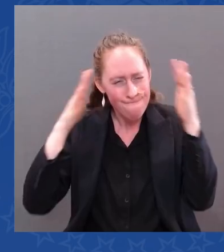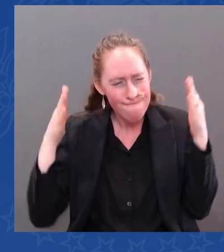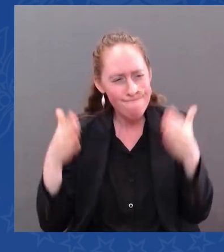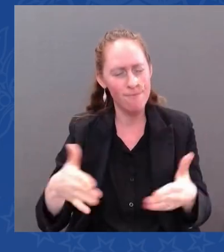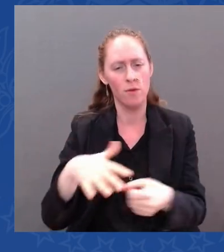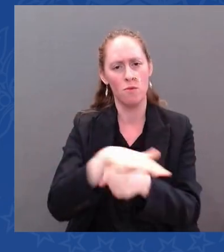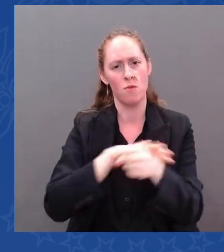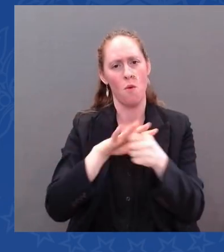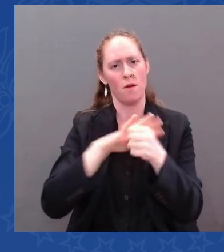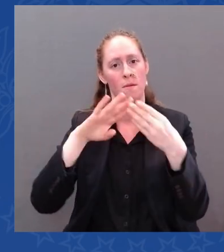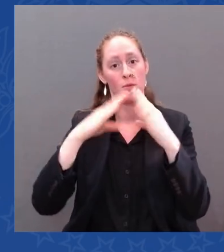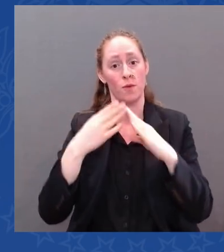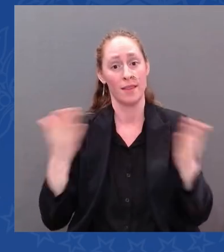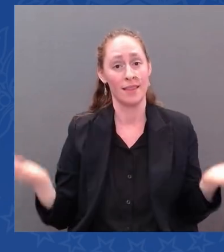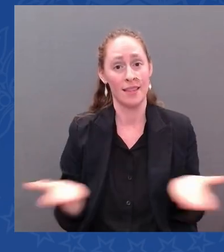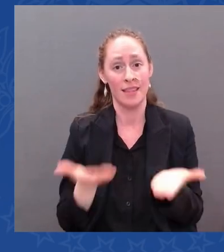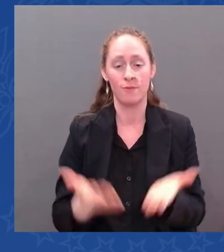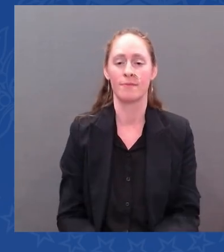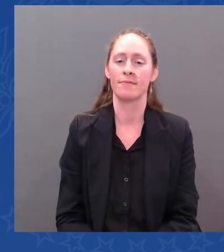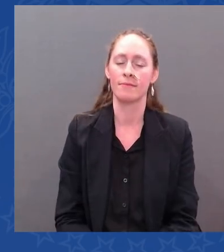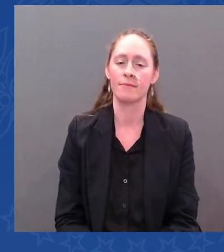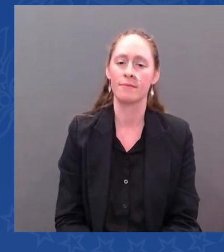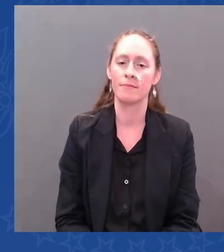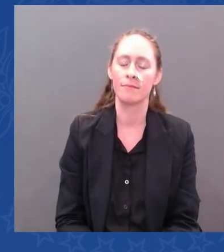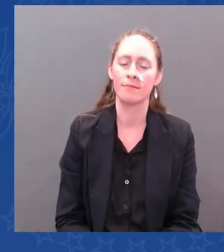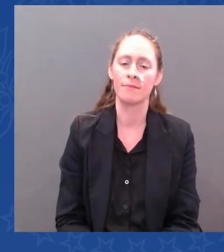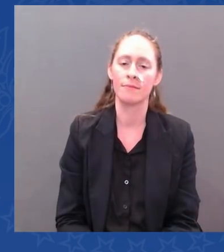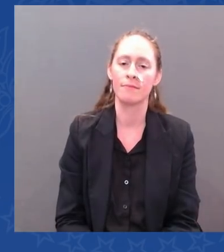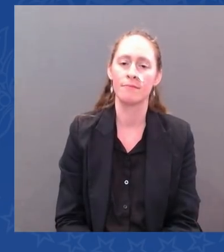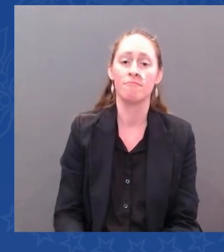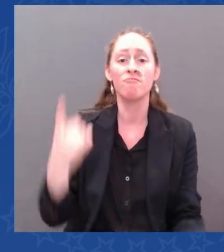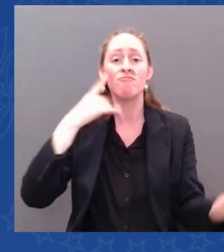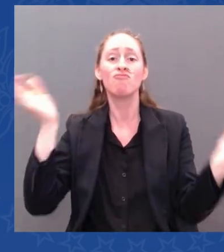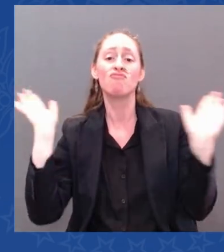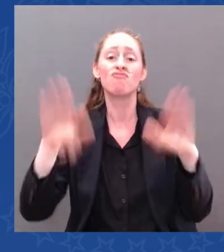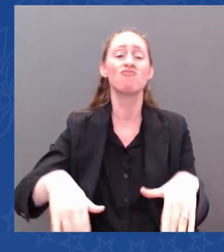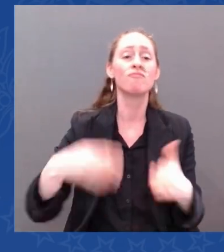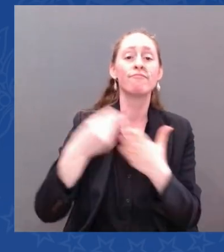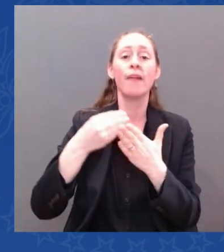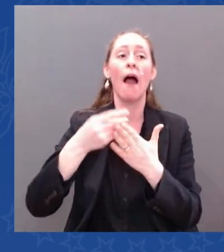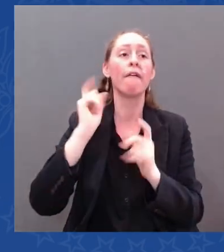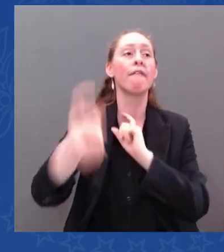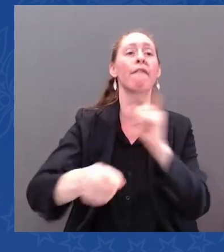We're all capitalists in this room. And you did the right thing, in my view, in the assertion of that statement.